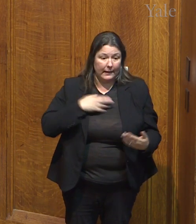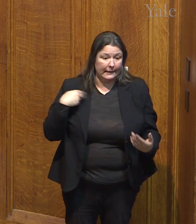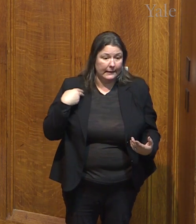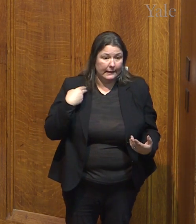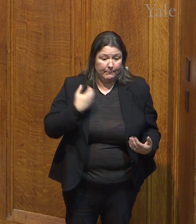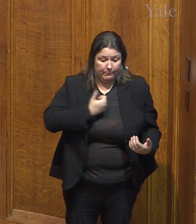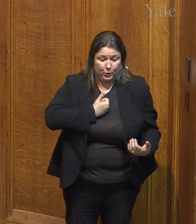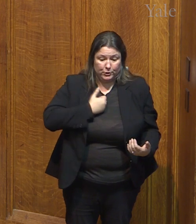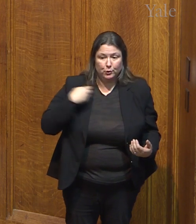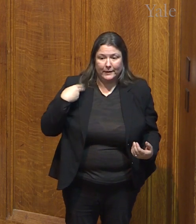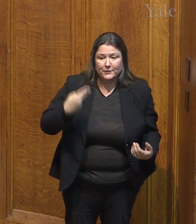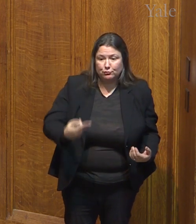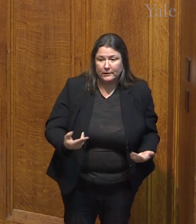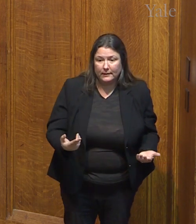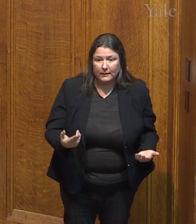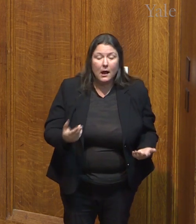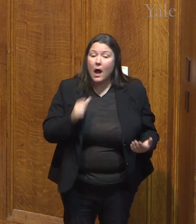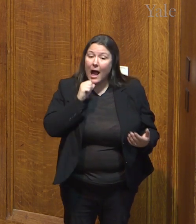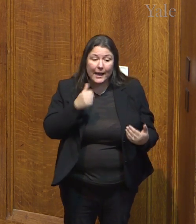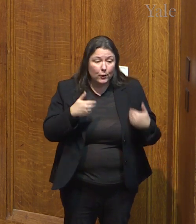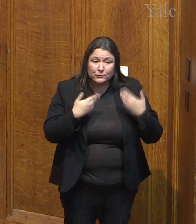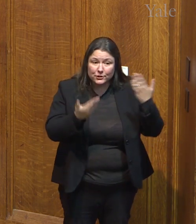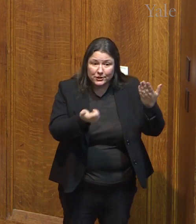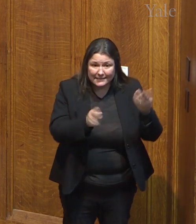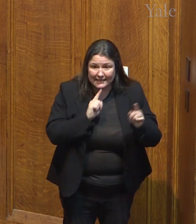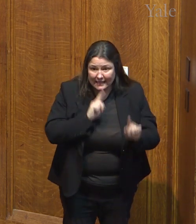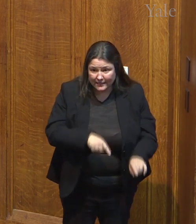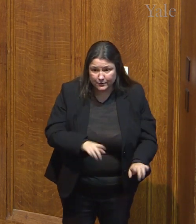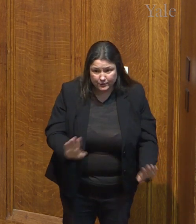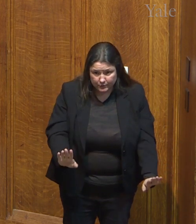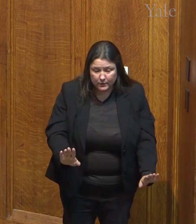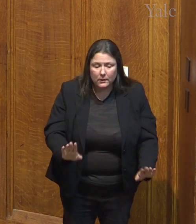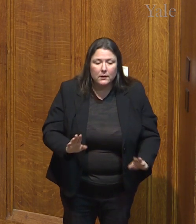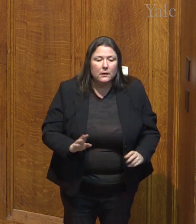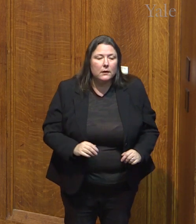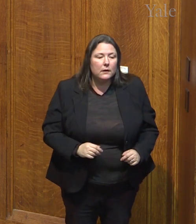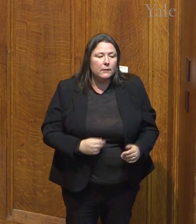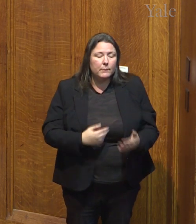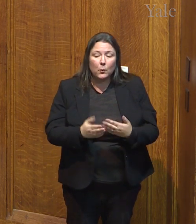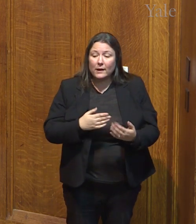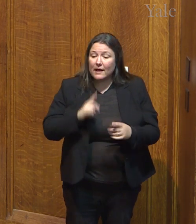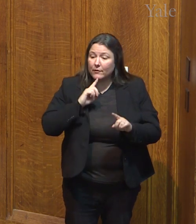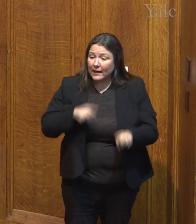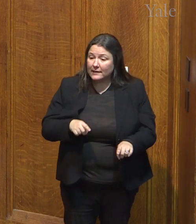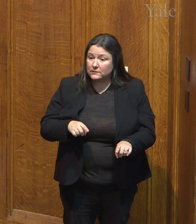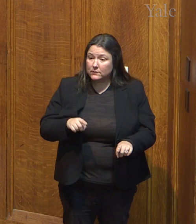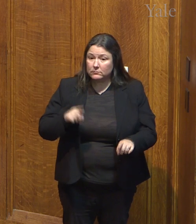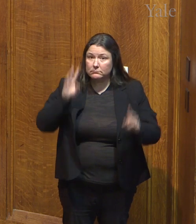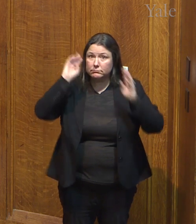I propose no answers here, but whatever the answers it is critically important that we ensure